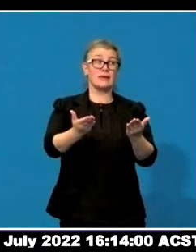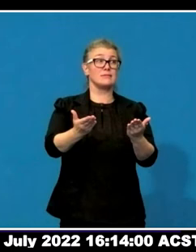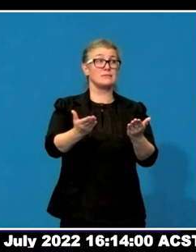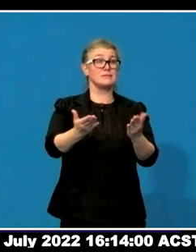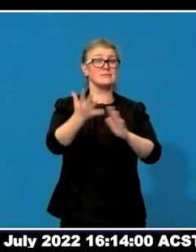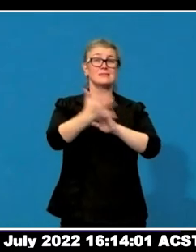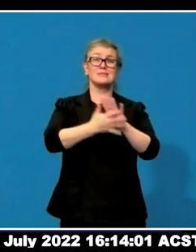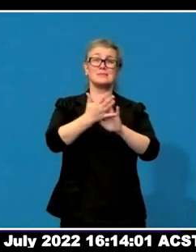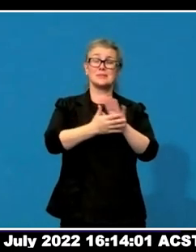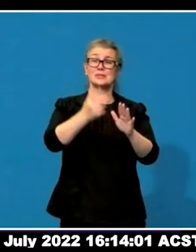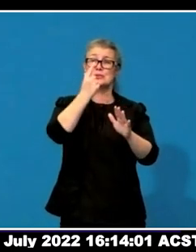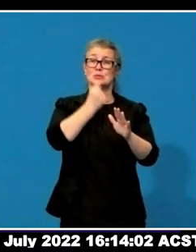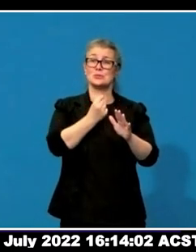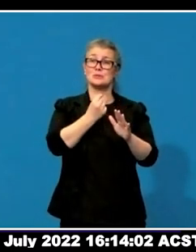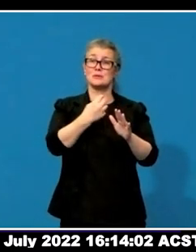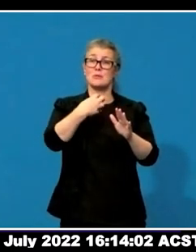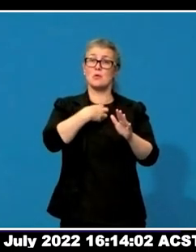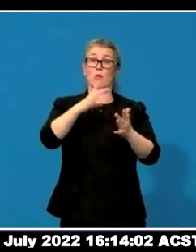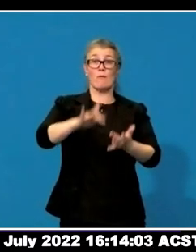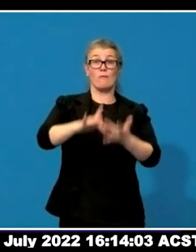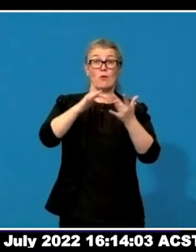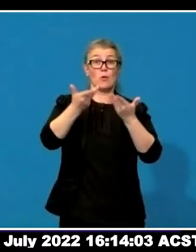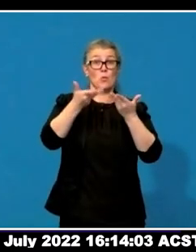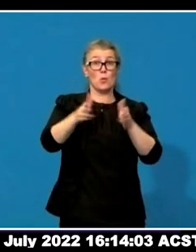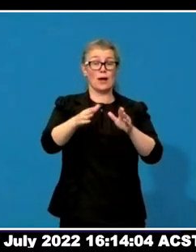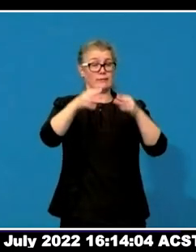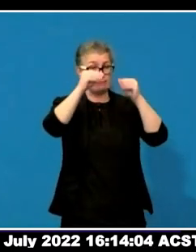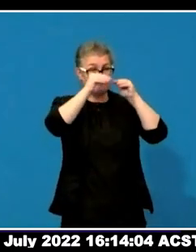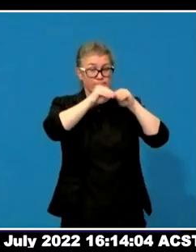formal system through the education system where you can get accreditation.